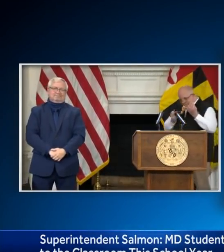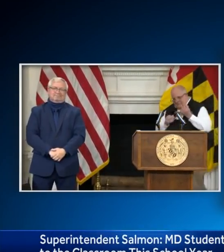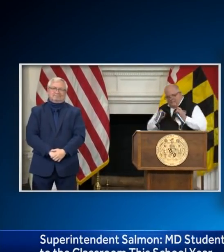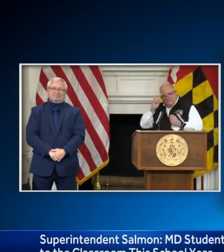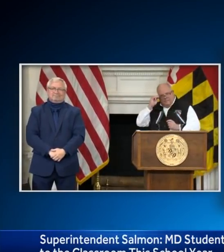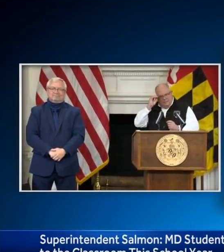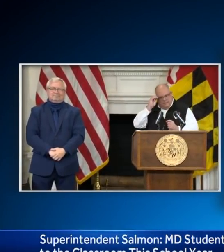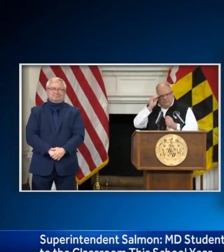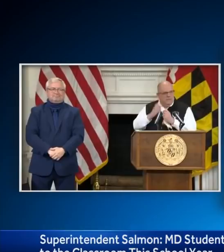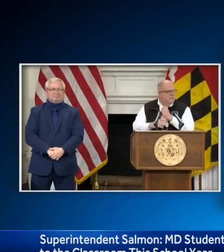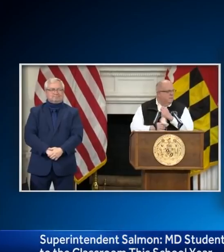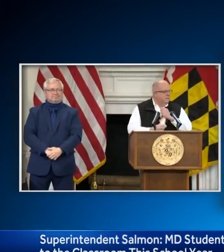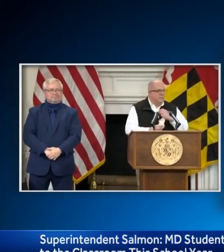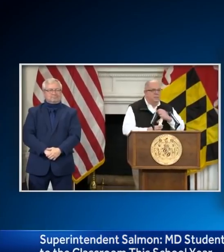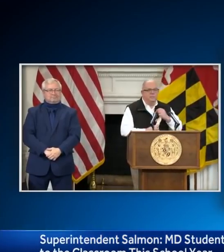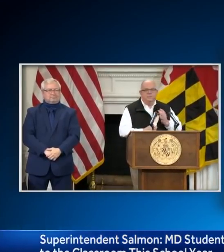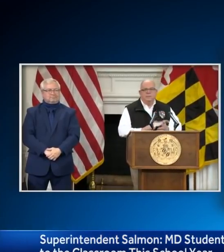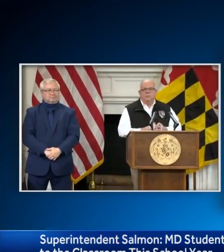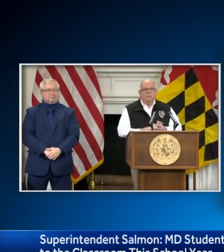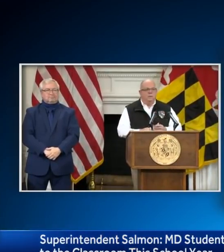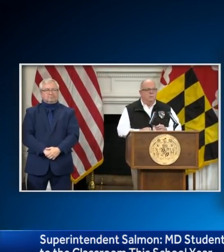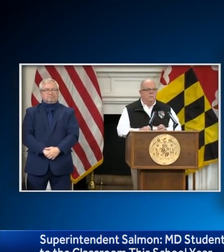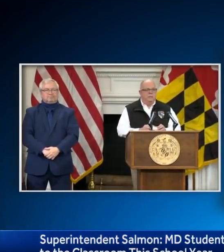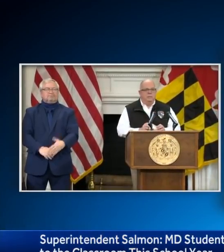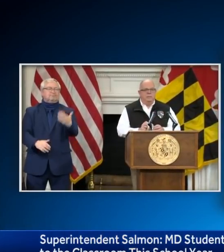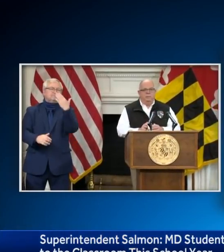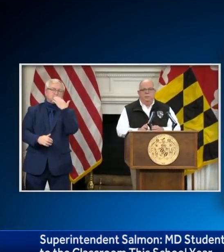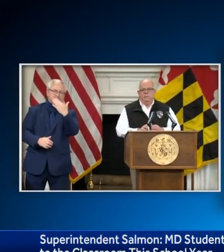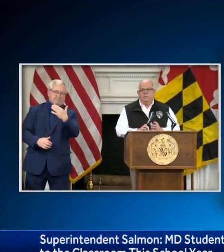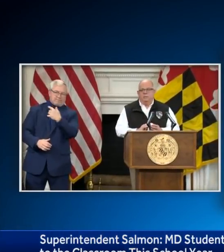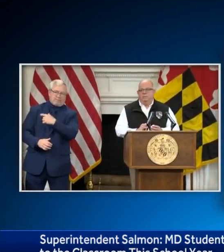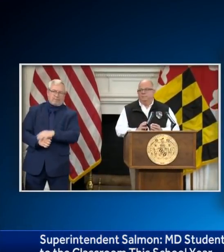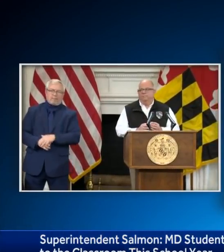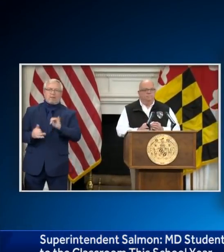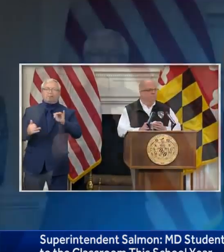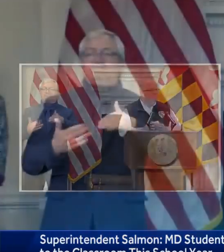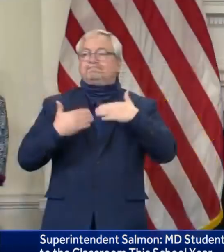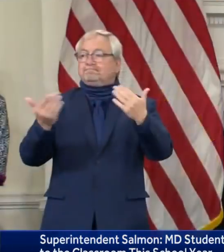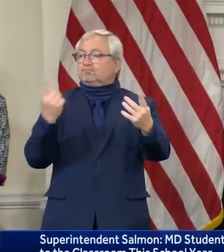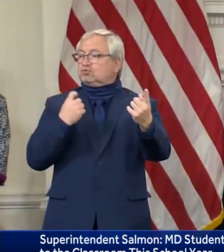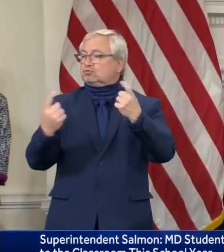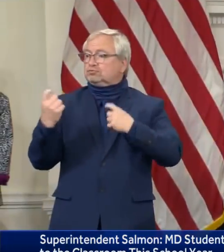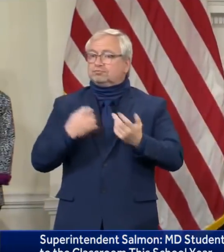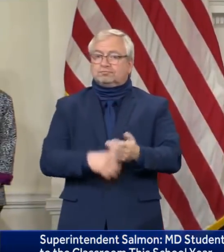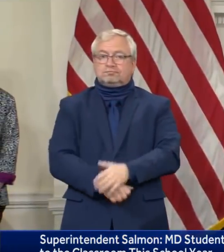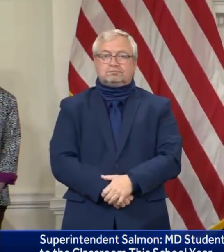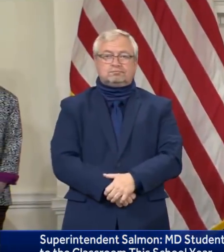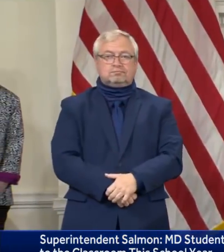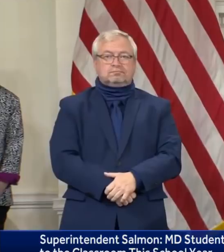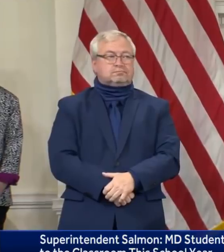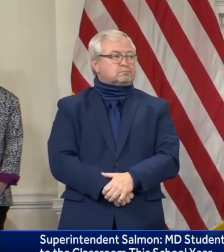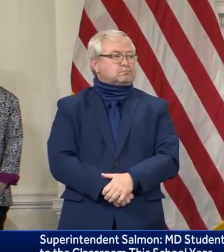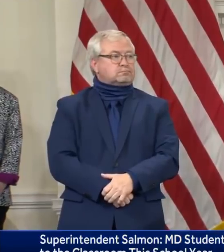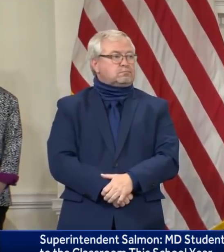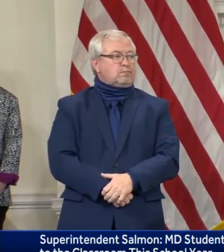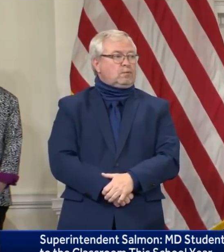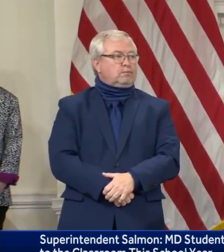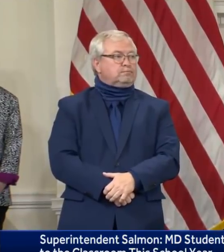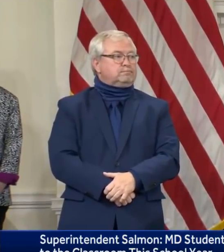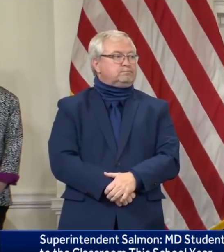THANK YOU.